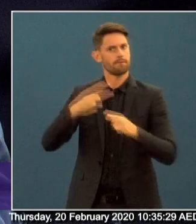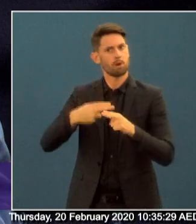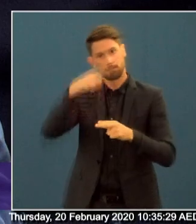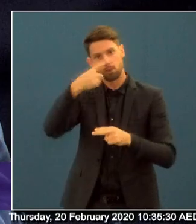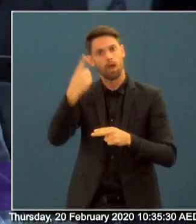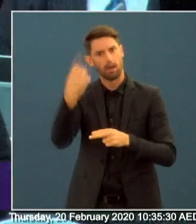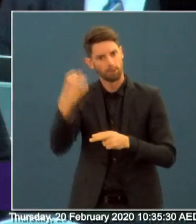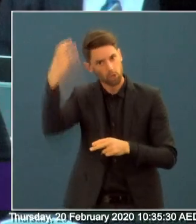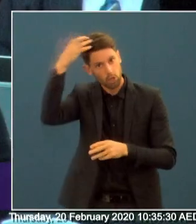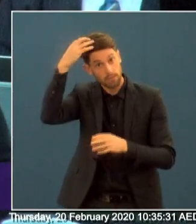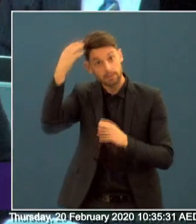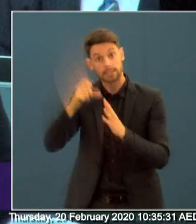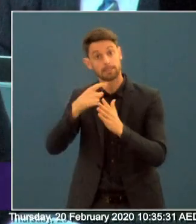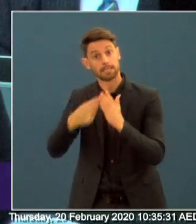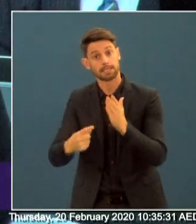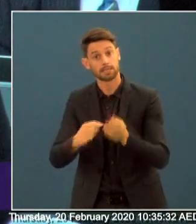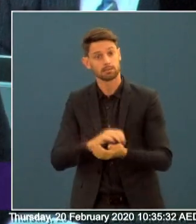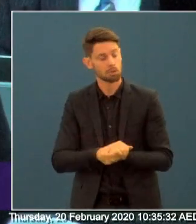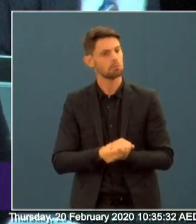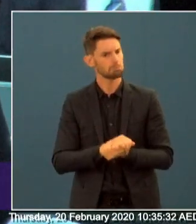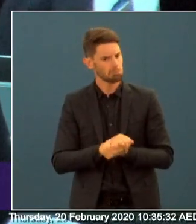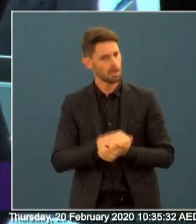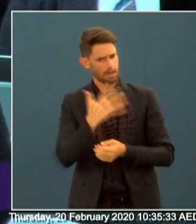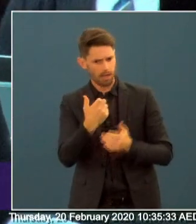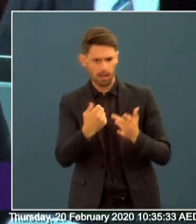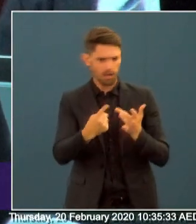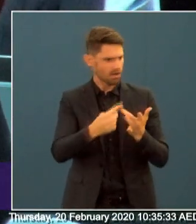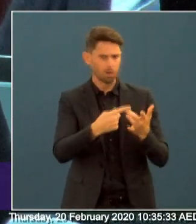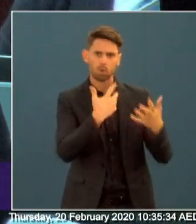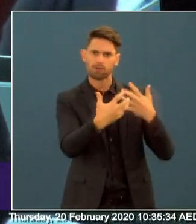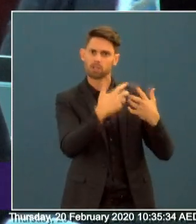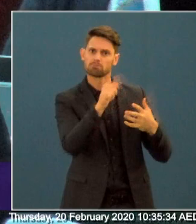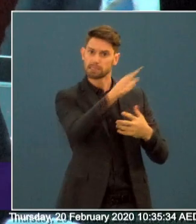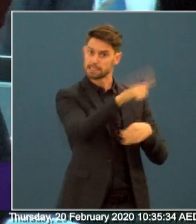Is there any other centre that's comparable to you within any of the universities in Australia?